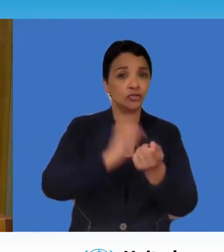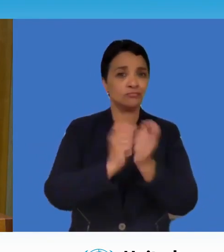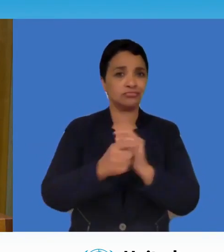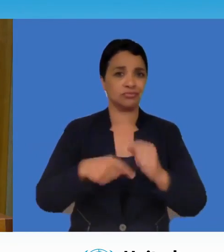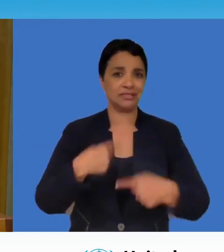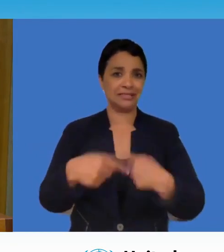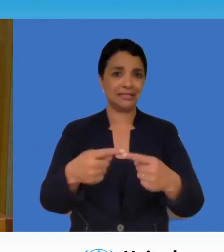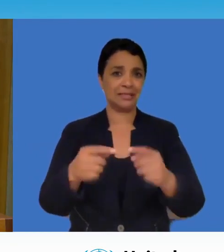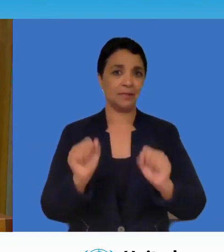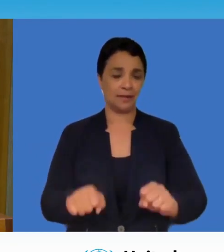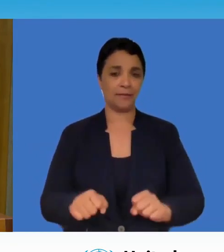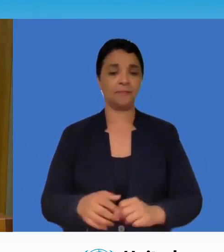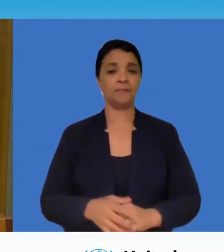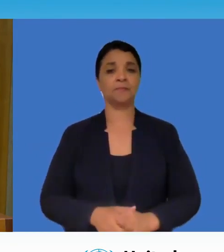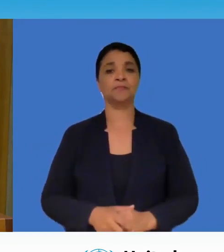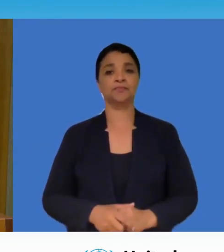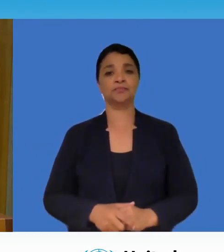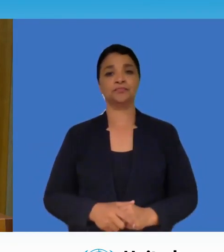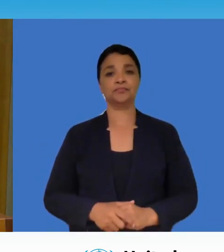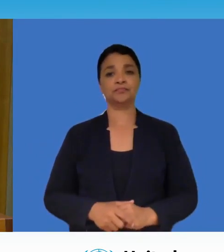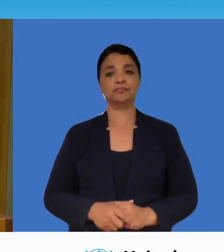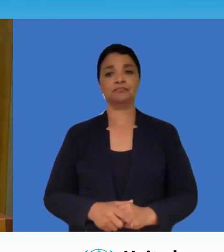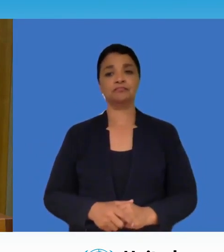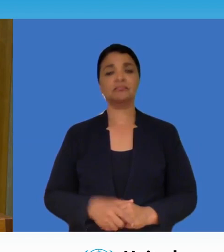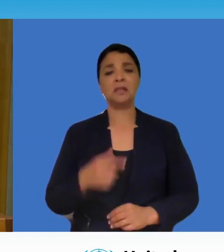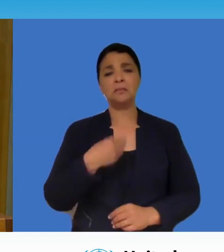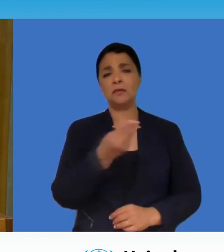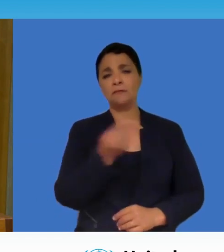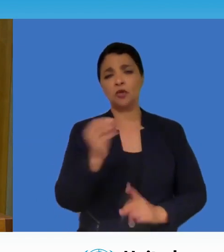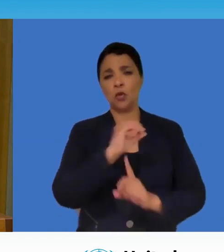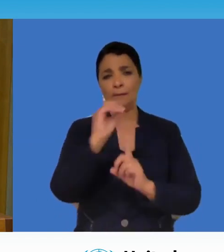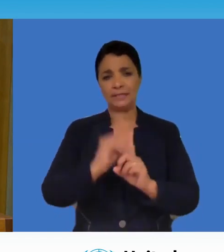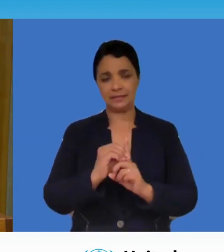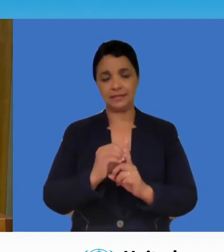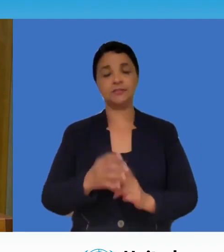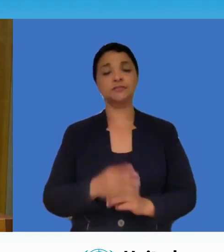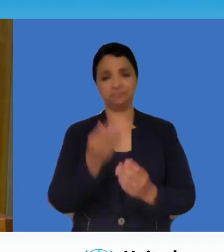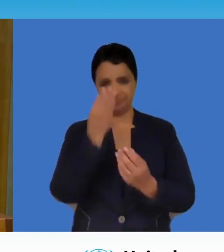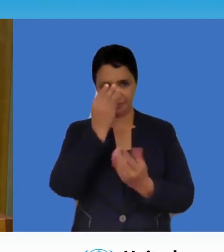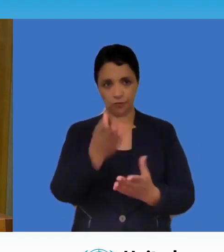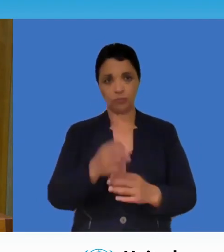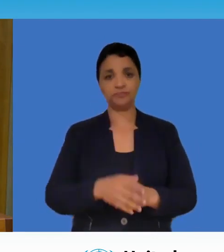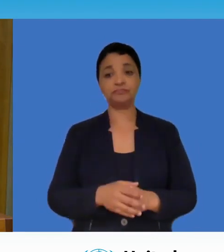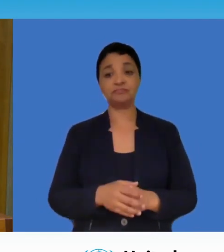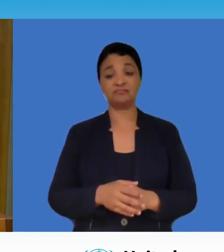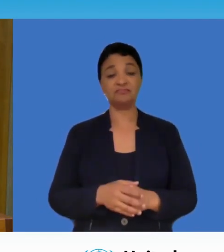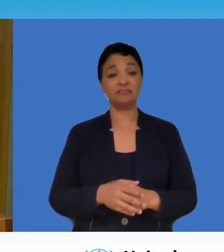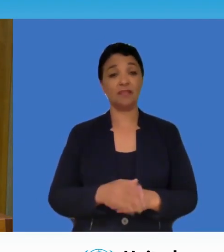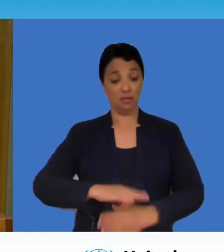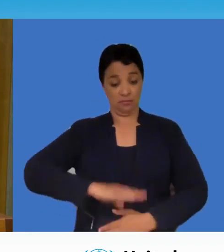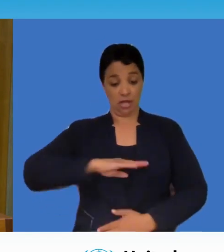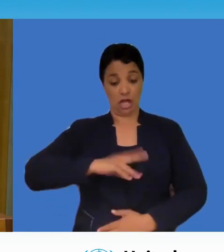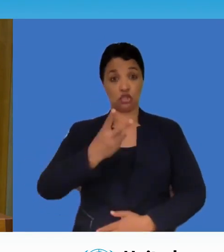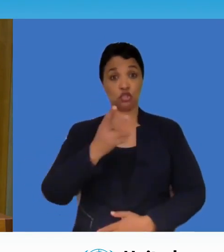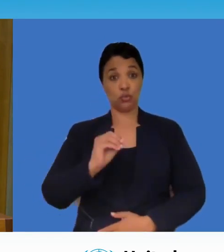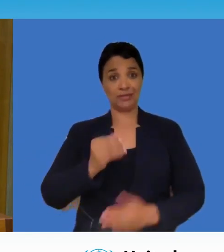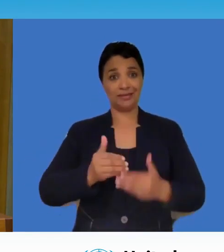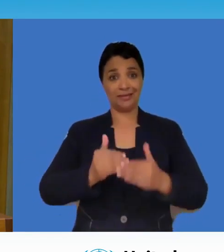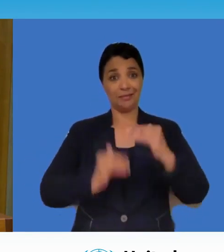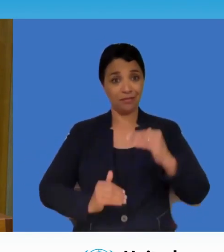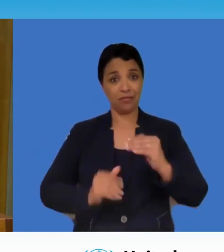change a few statistics very briefly on average some persons with disabilities die up to 20 years